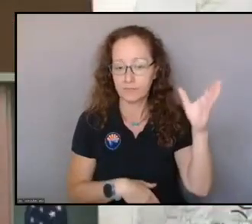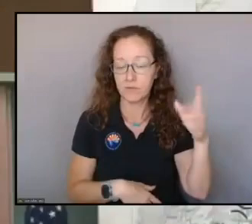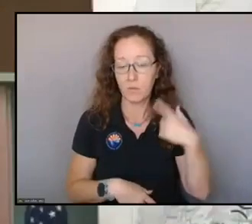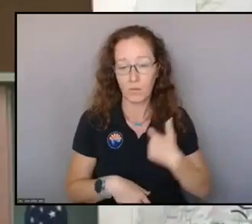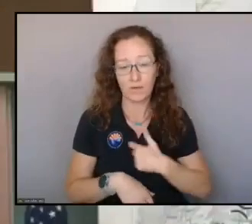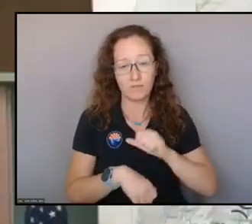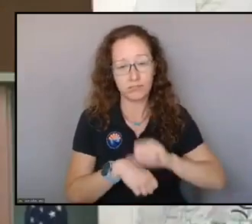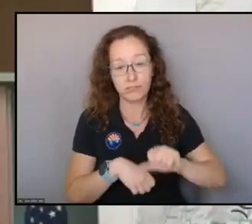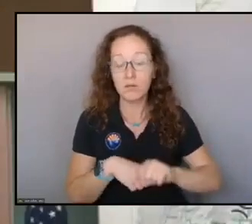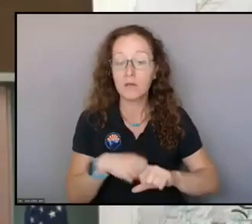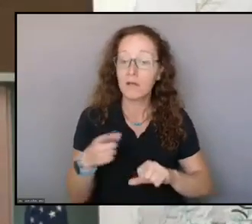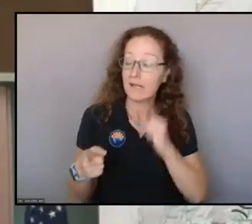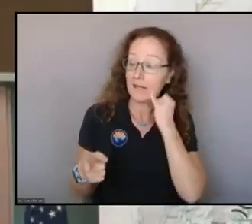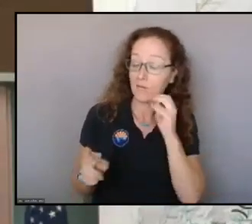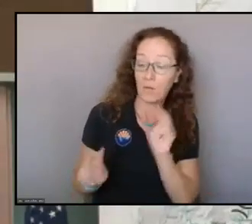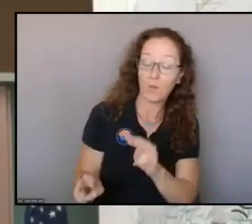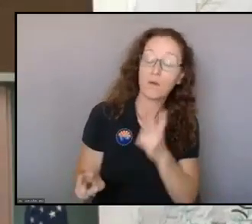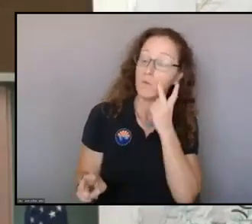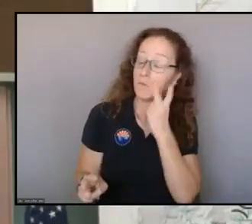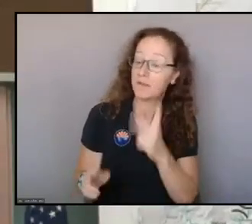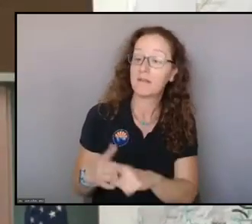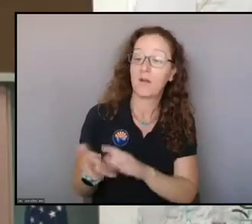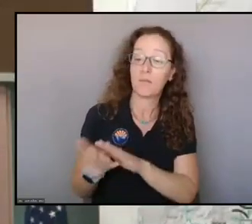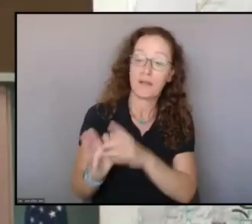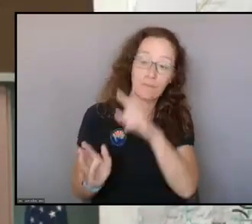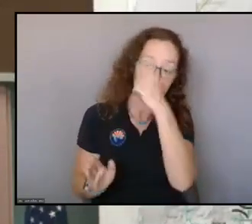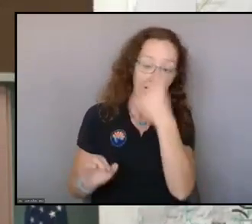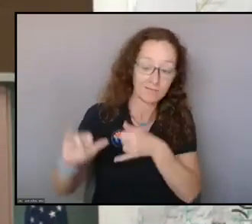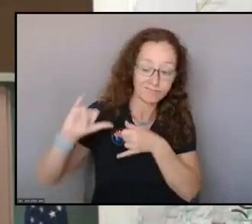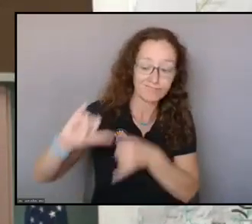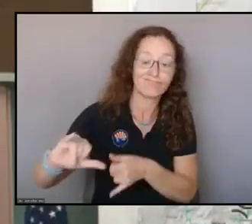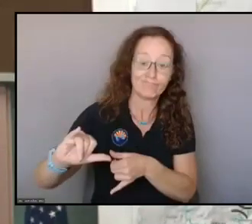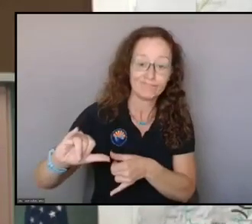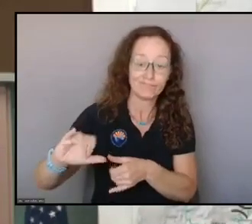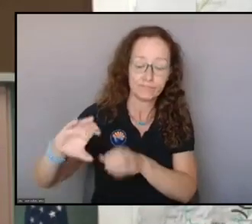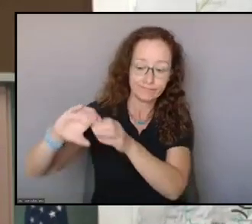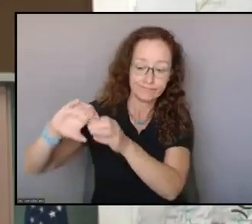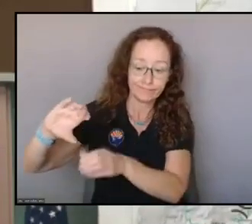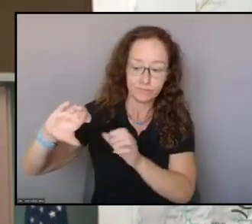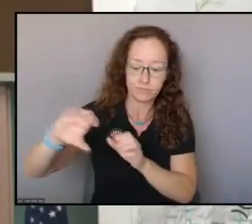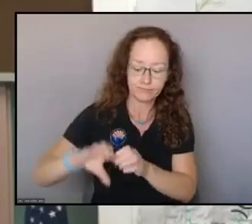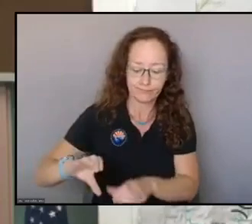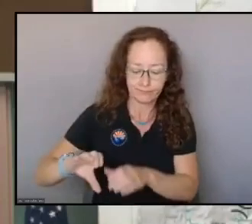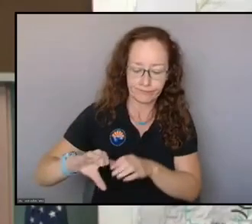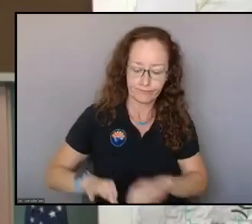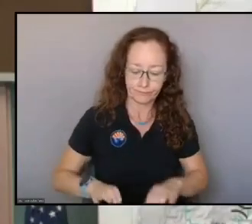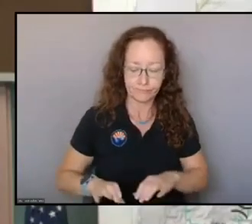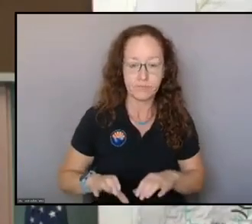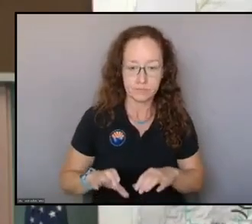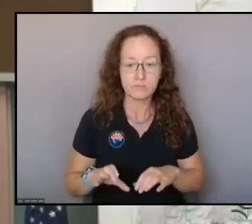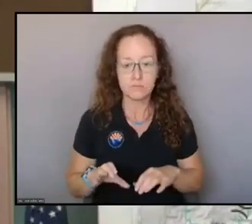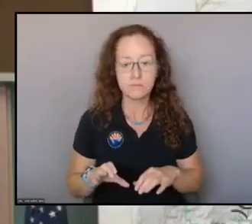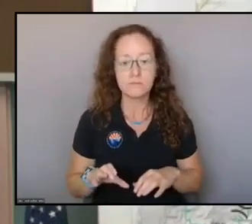CAN SEE YOU ARE STARTING TO SEE CONTROL -- CONTAINMENT LINE IN THERE. THAT BLACK LINE ON THAT SIDE, WHICH IS SOMETHING THAT